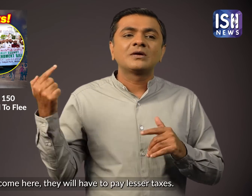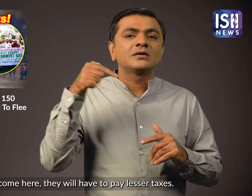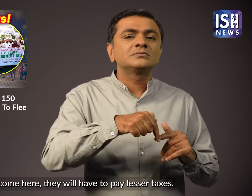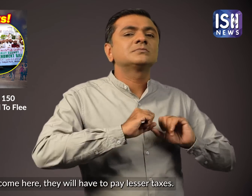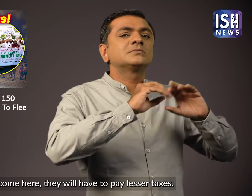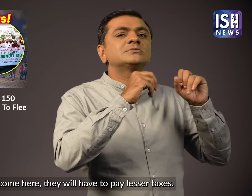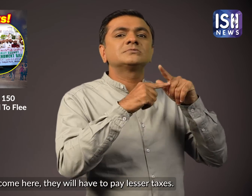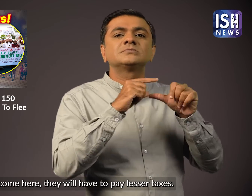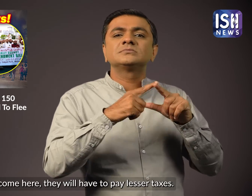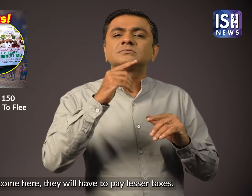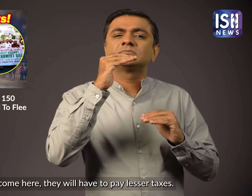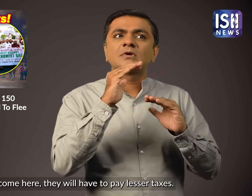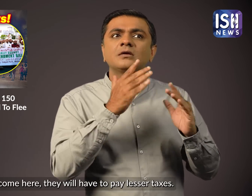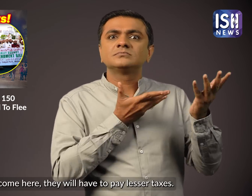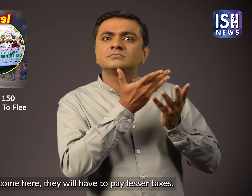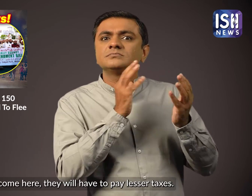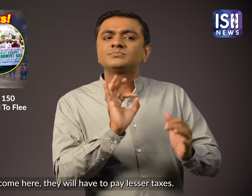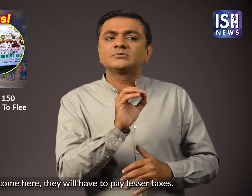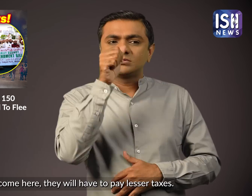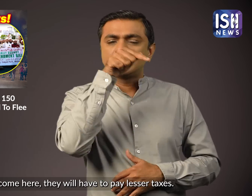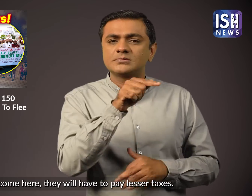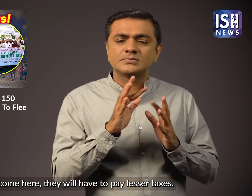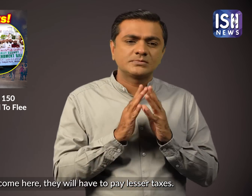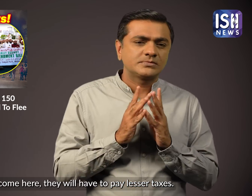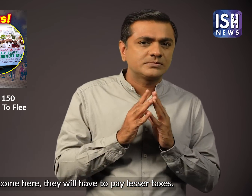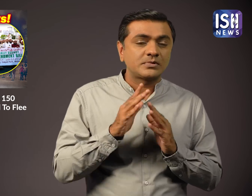If they come here, they will have to pay lesser taxes.